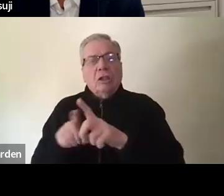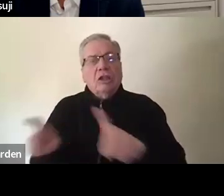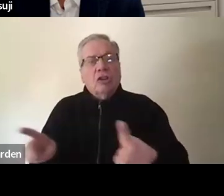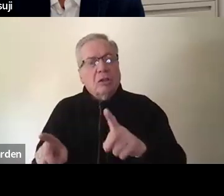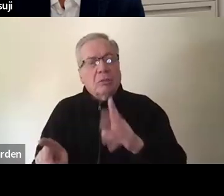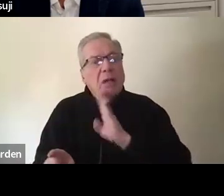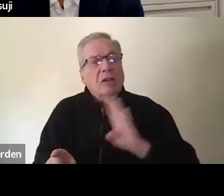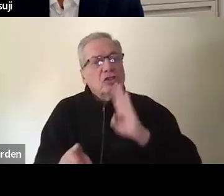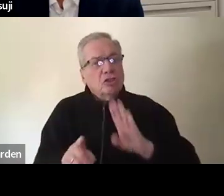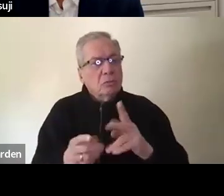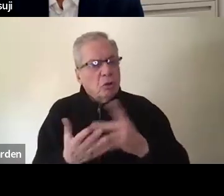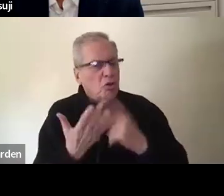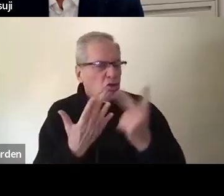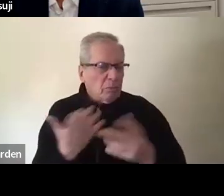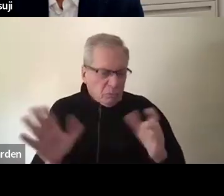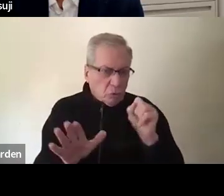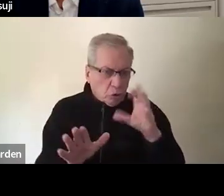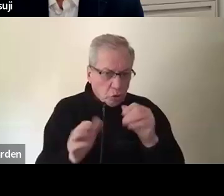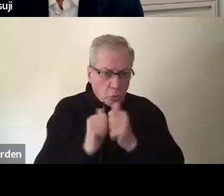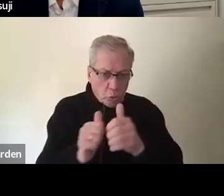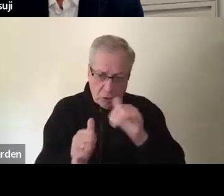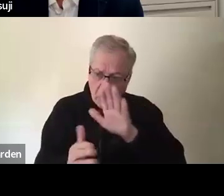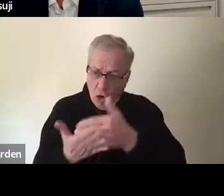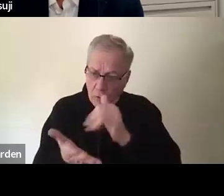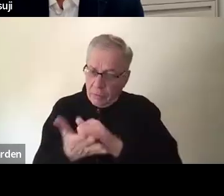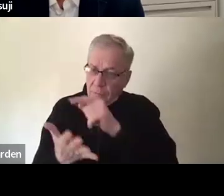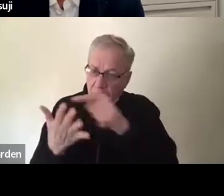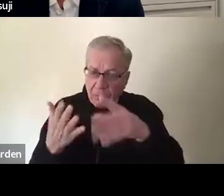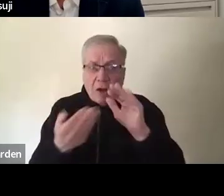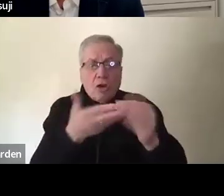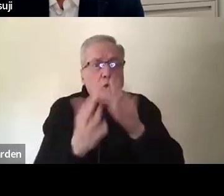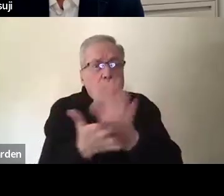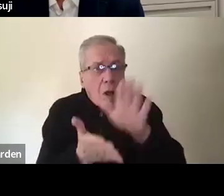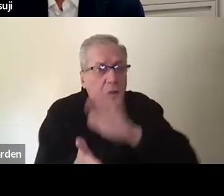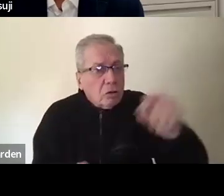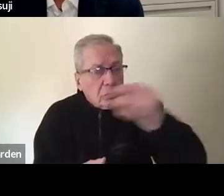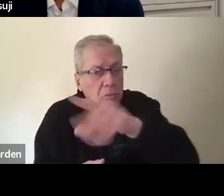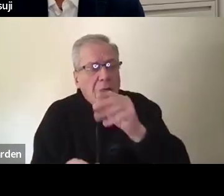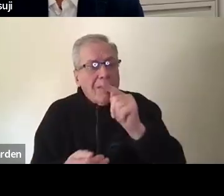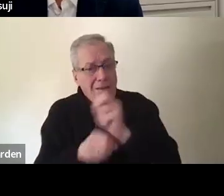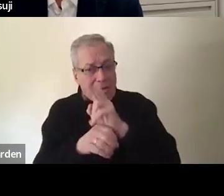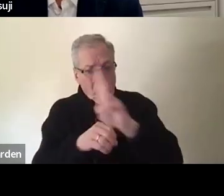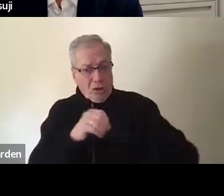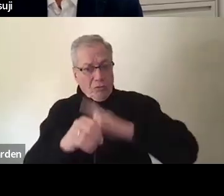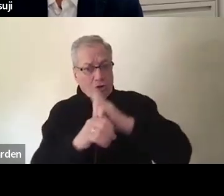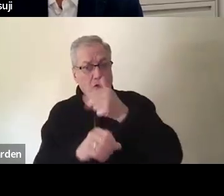We had a partnership with a community college and the university was essential to make sure